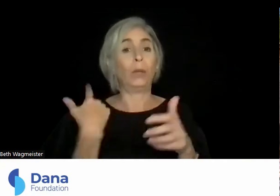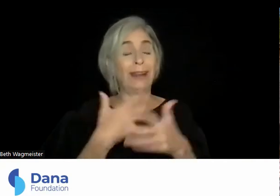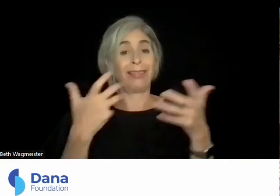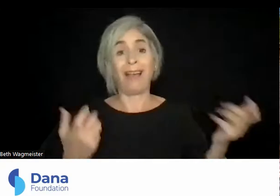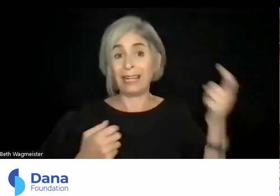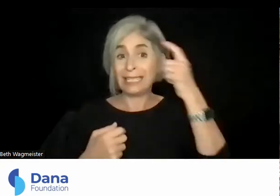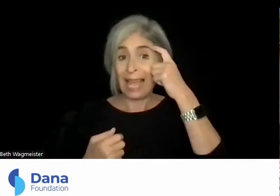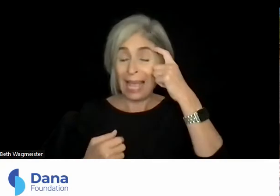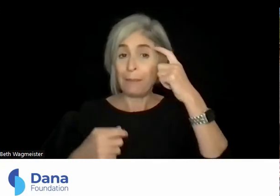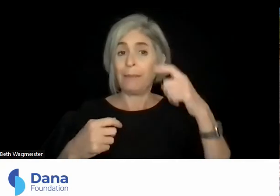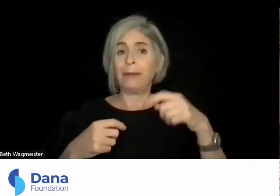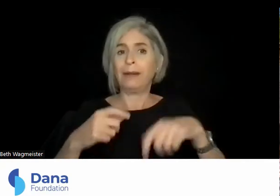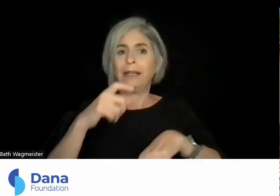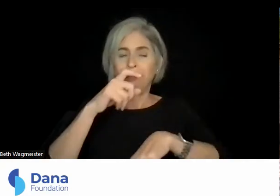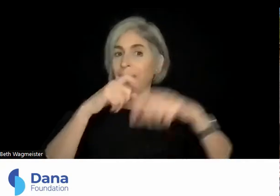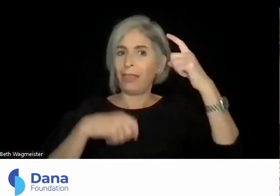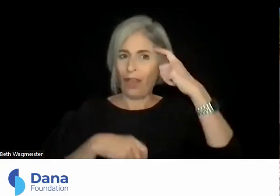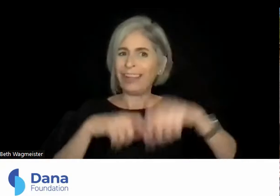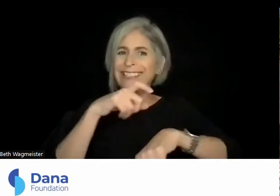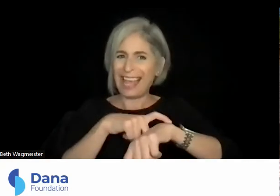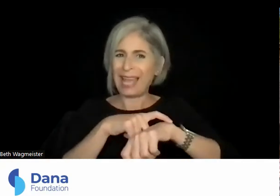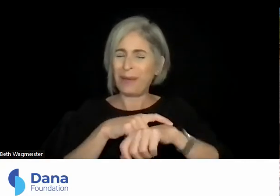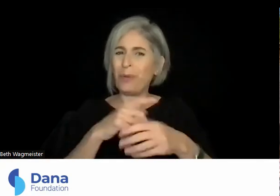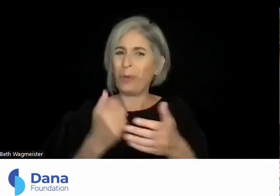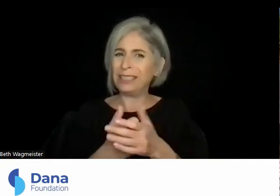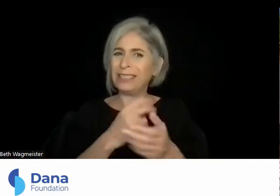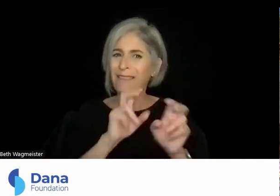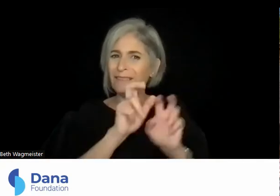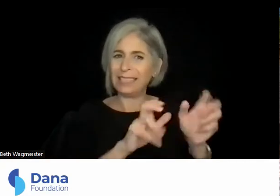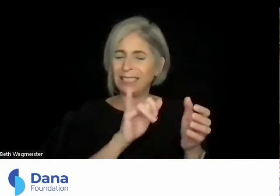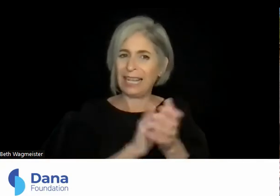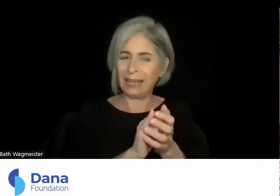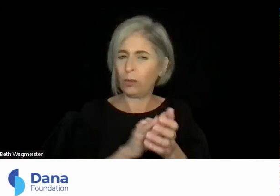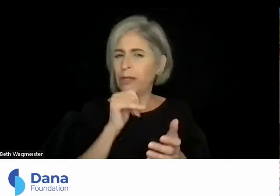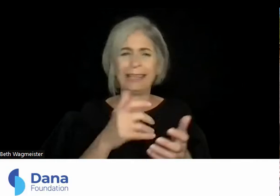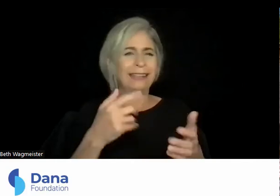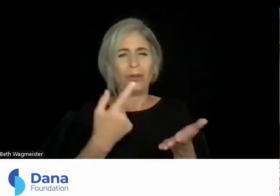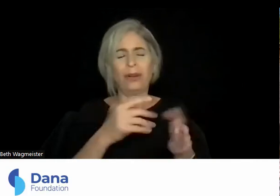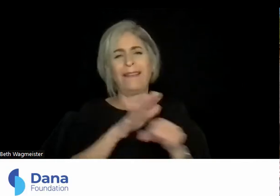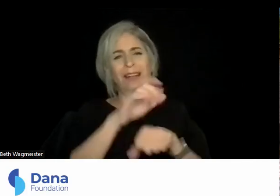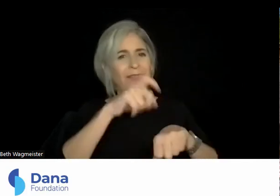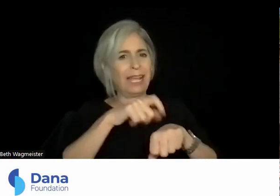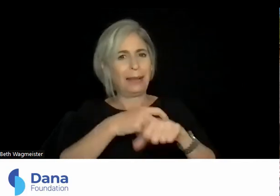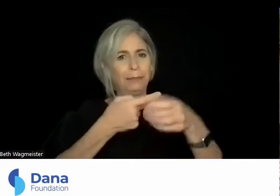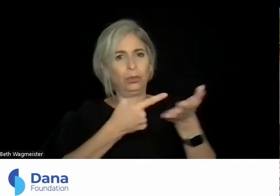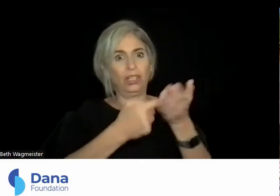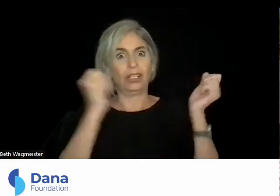principles. A lot of time, thought, stakeholder input, it went into developing this list of 8 principles,